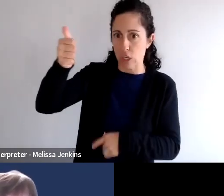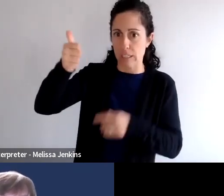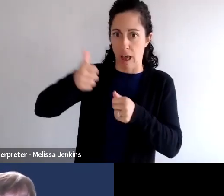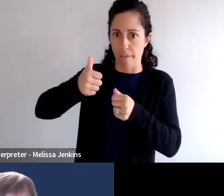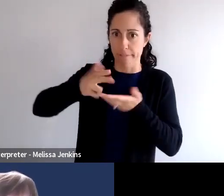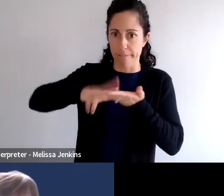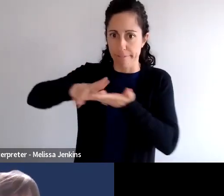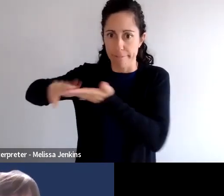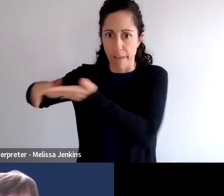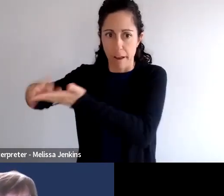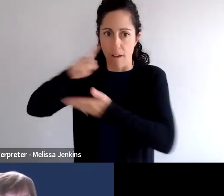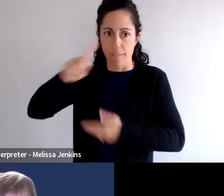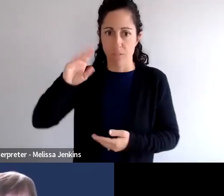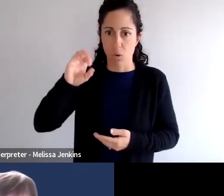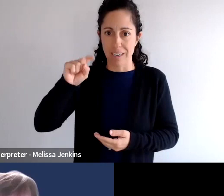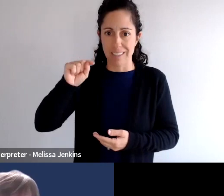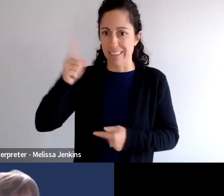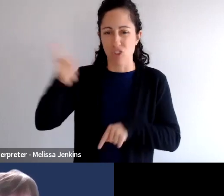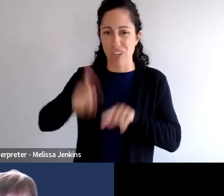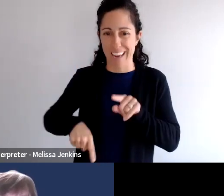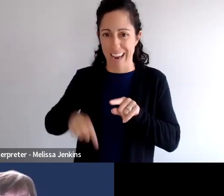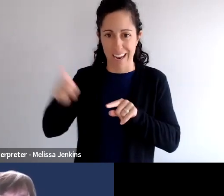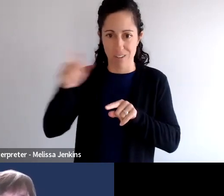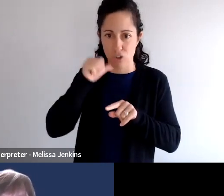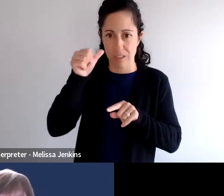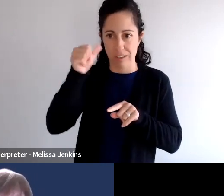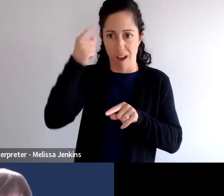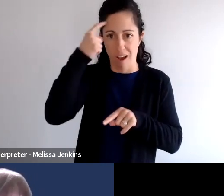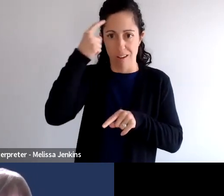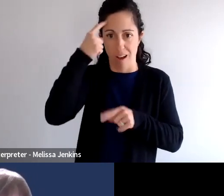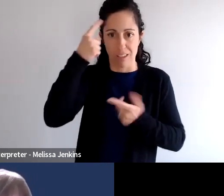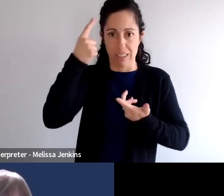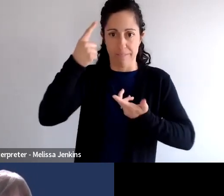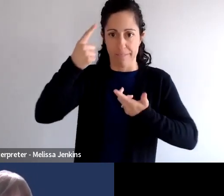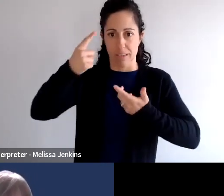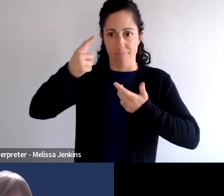myself, provided my data, and then consented for her and then I I answered her surveys.